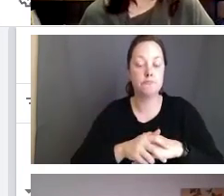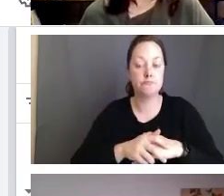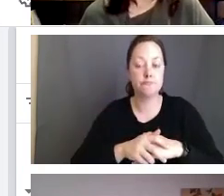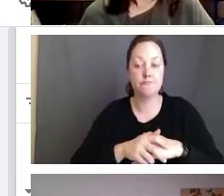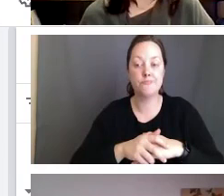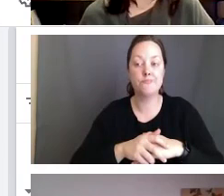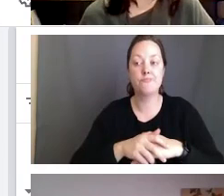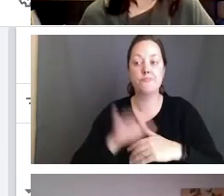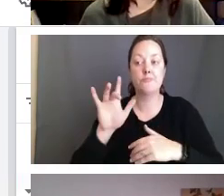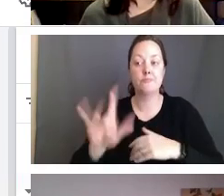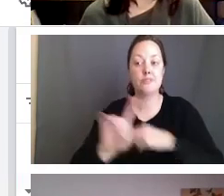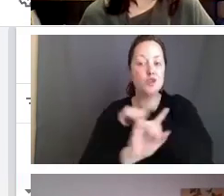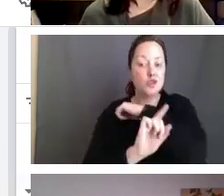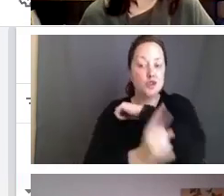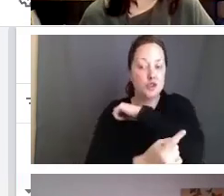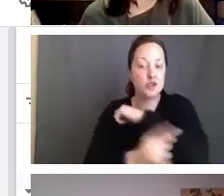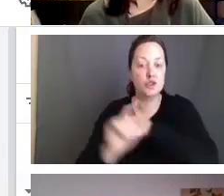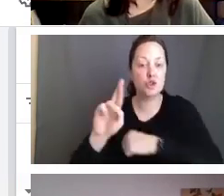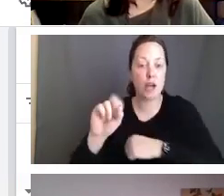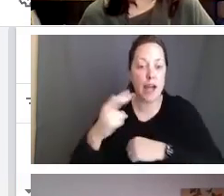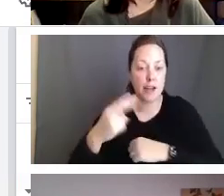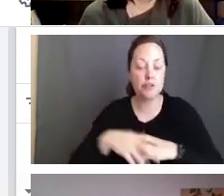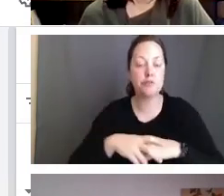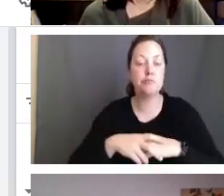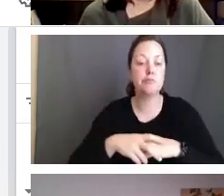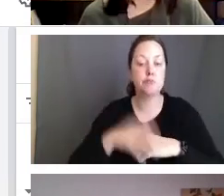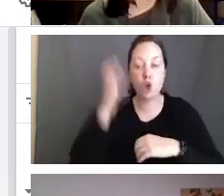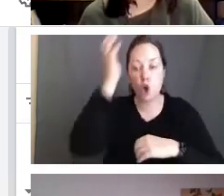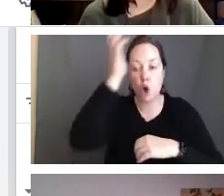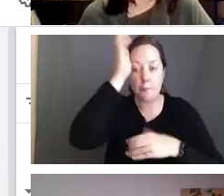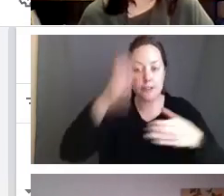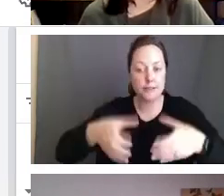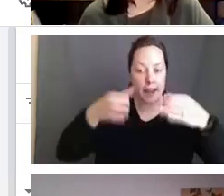it a little bit. We can help you do that.